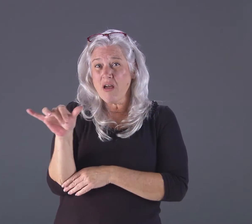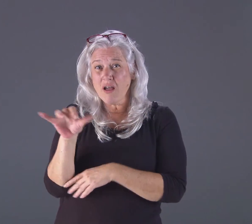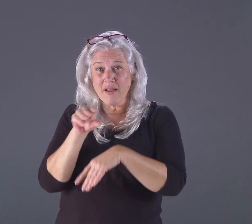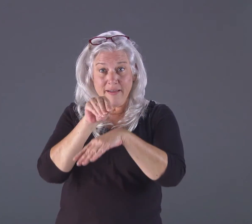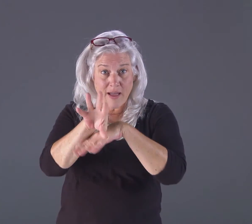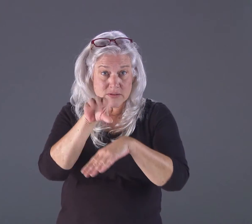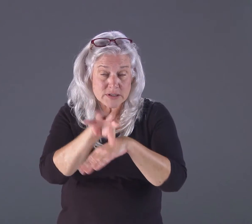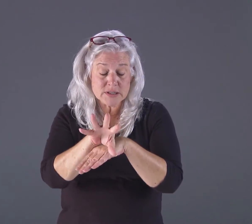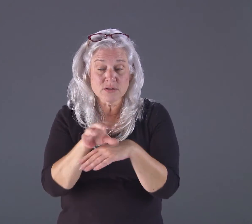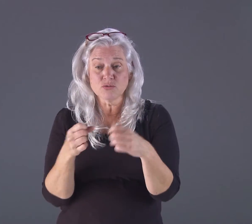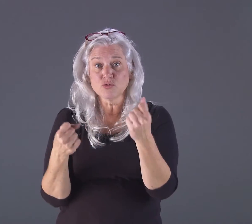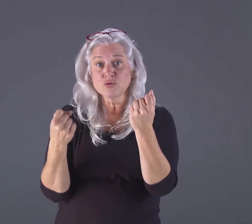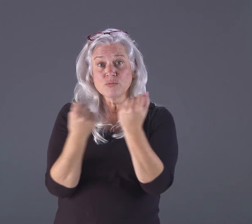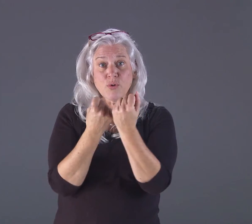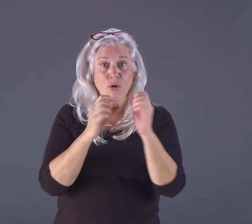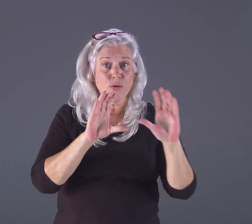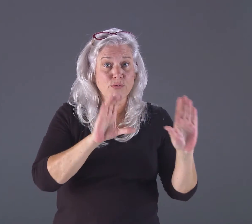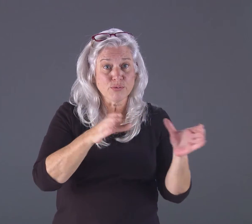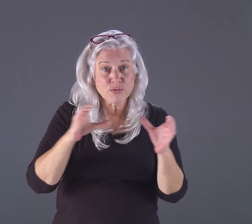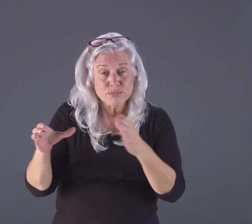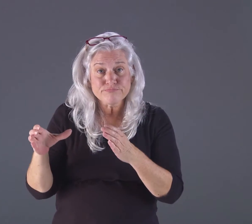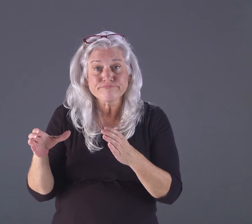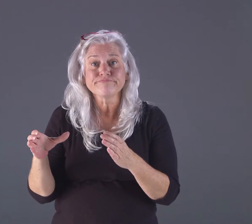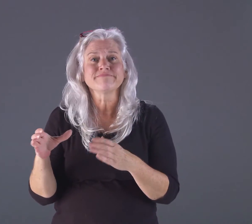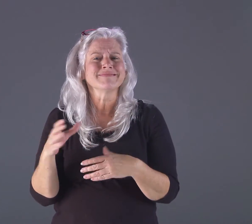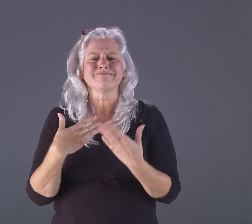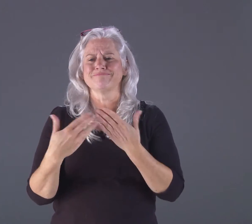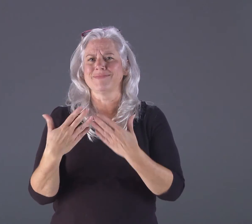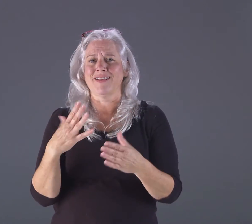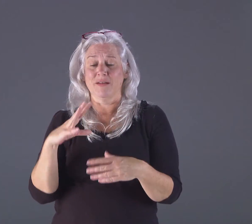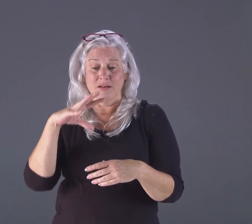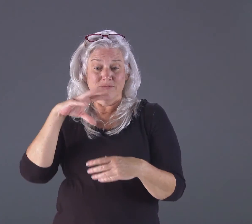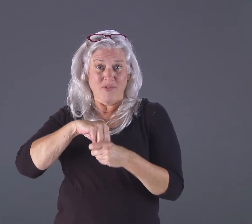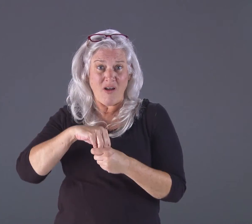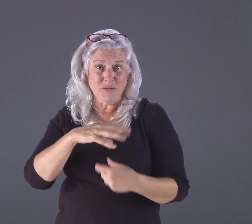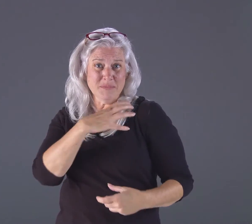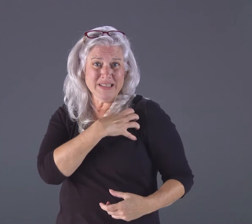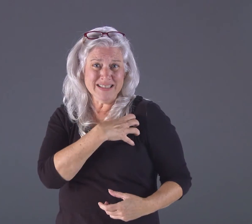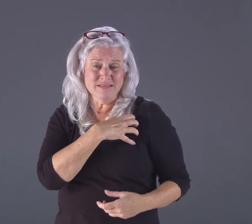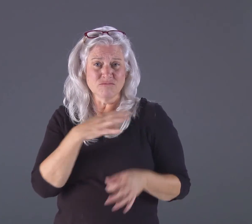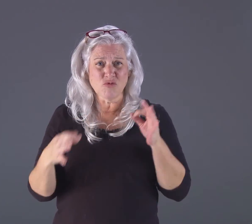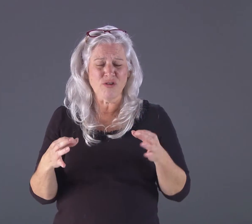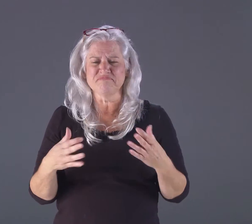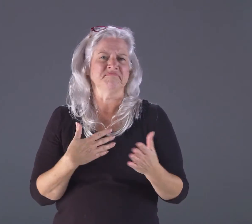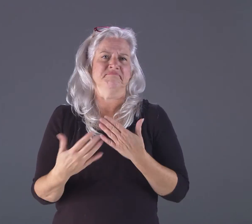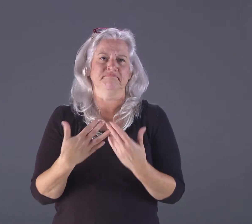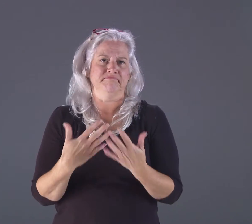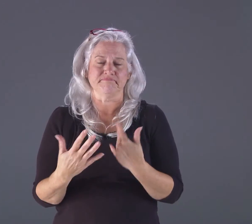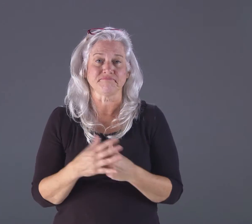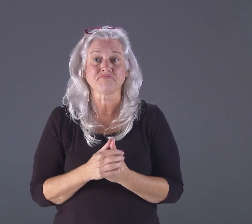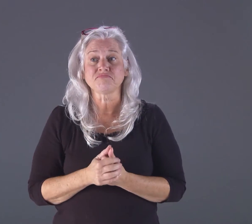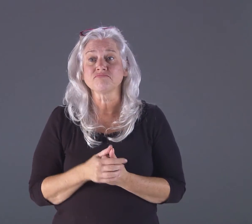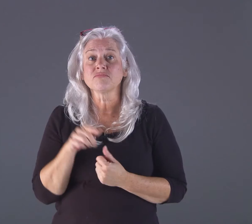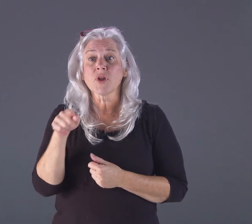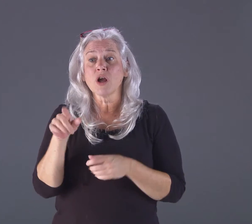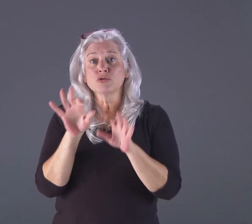You can receive services like counseling or support groups even if the police or court are not involved.